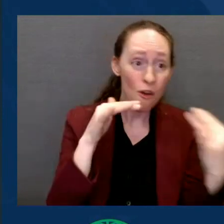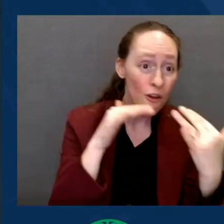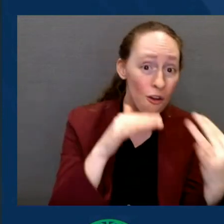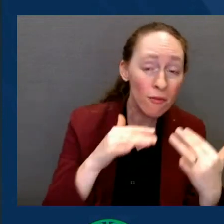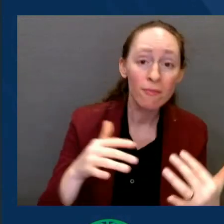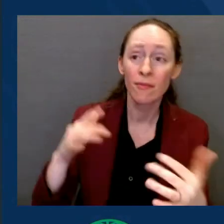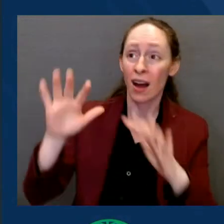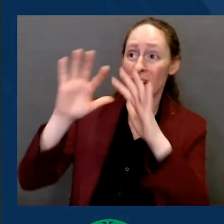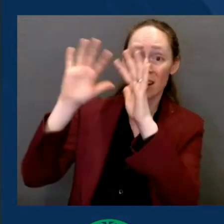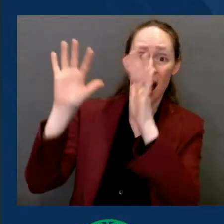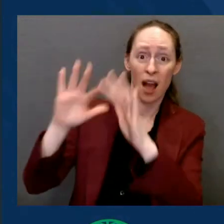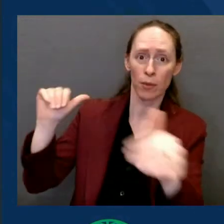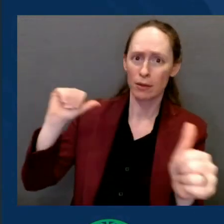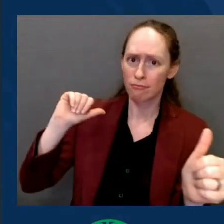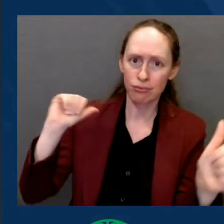for all countries around this table.